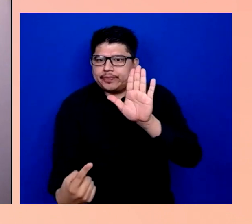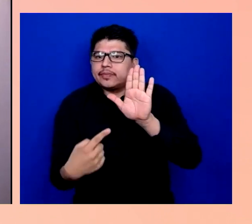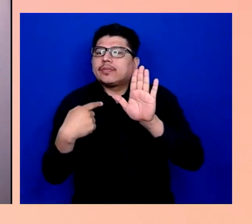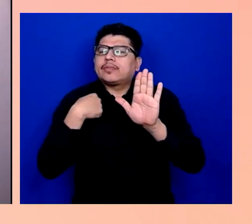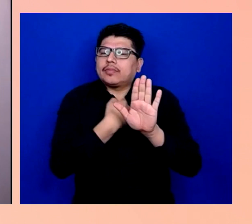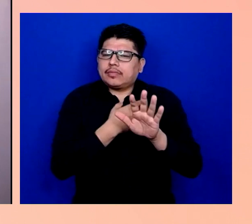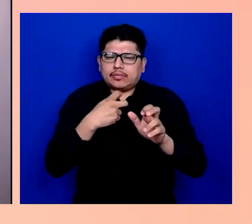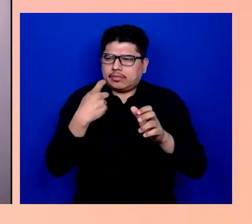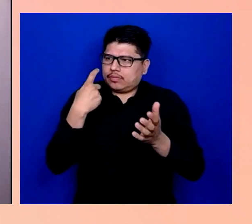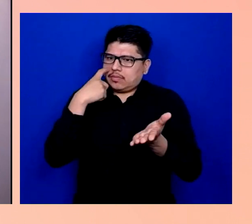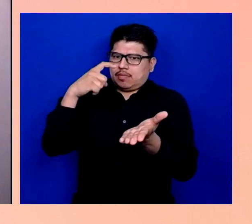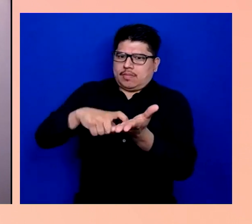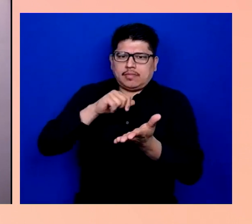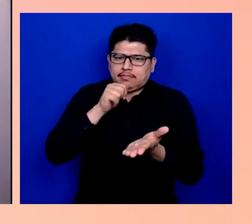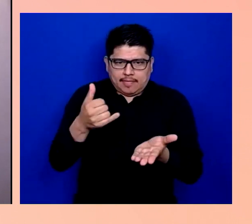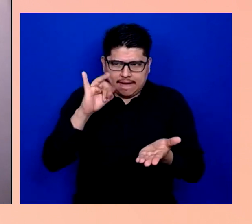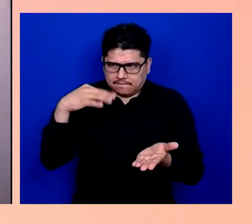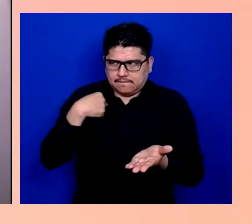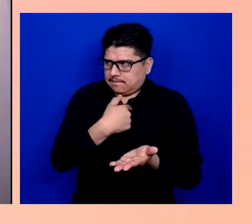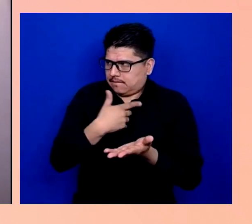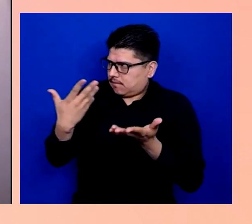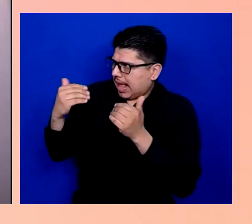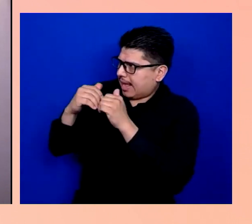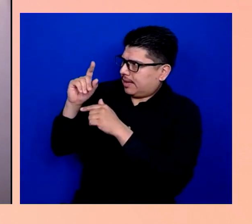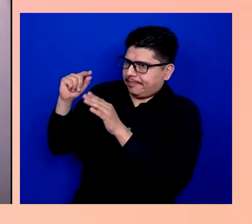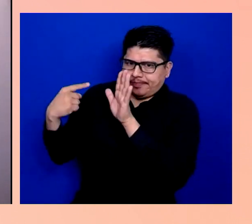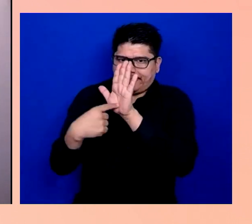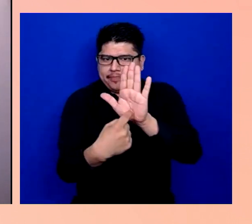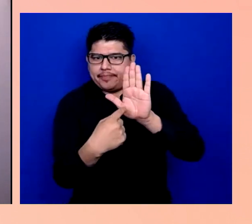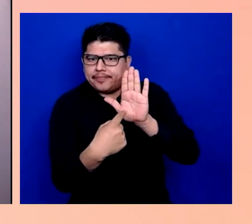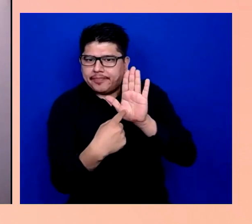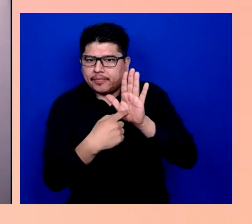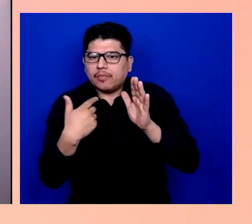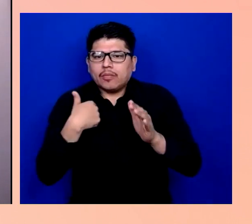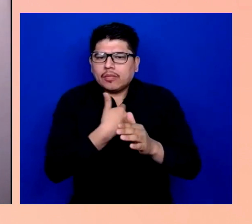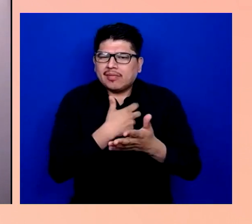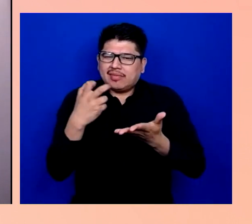then we're erasing it from the conversations.